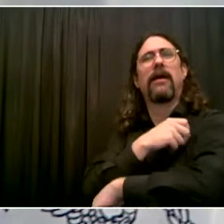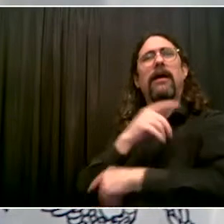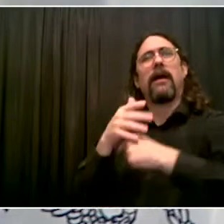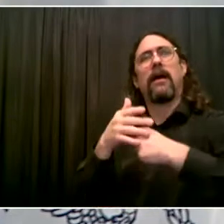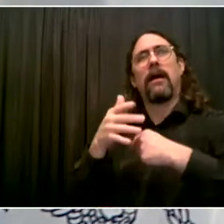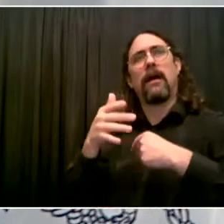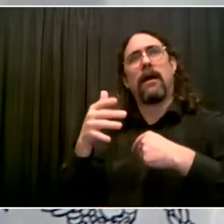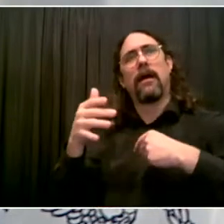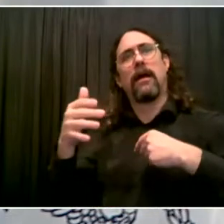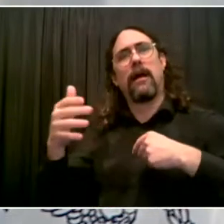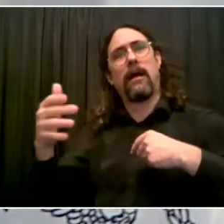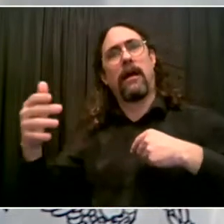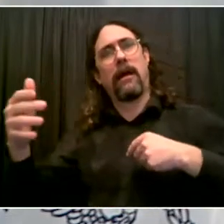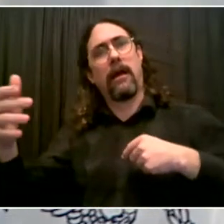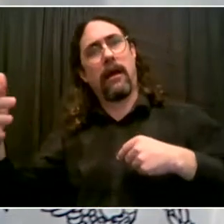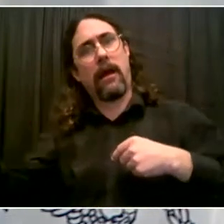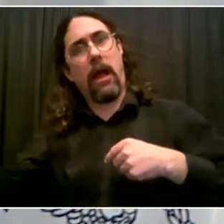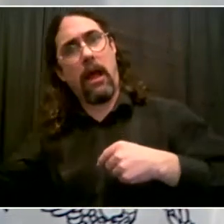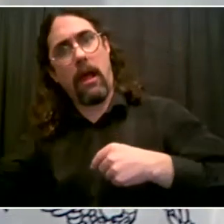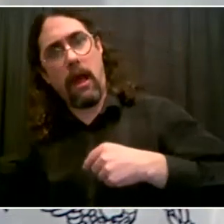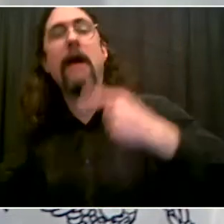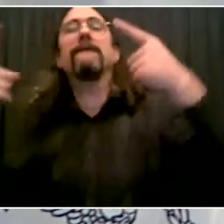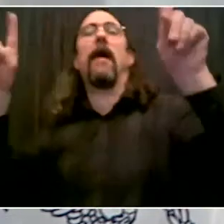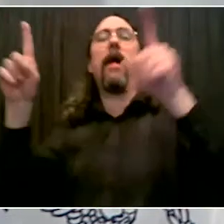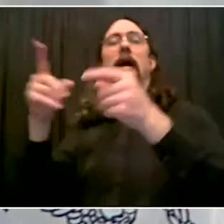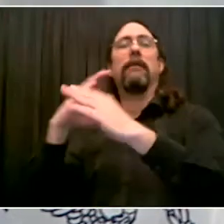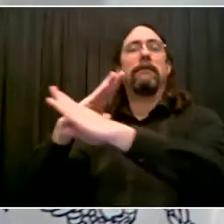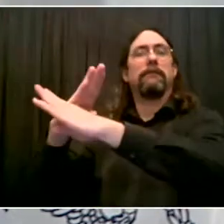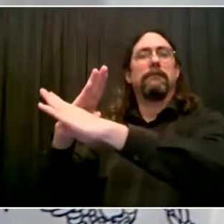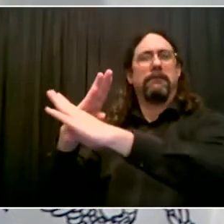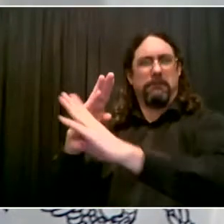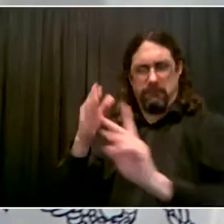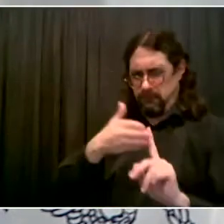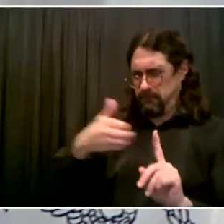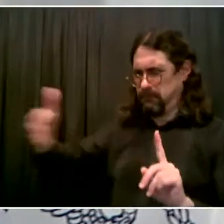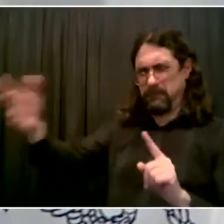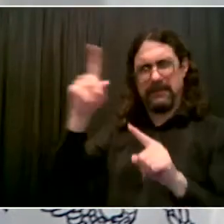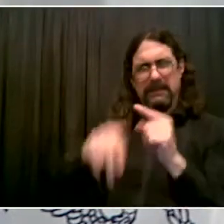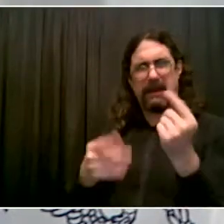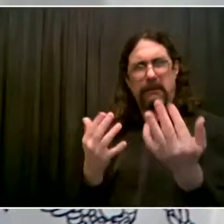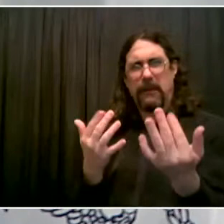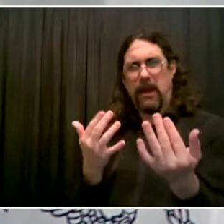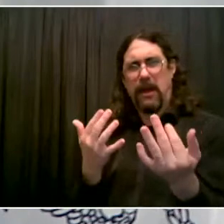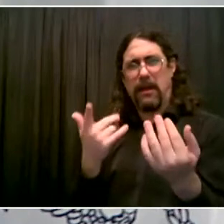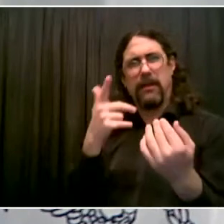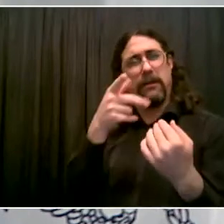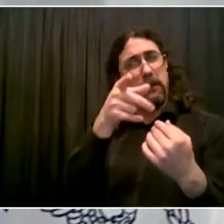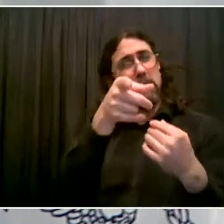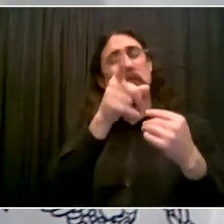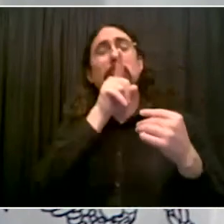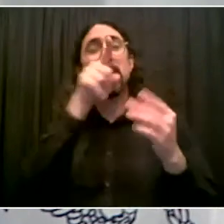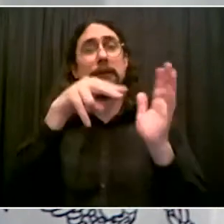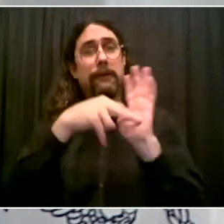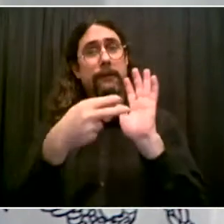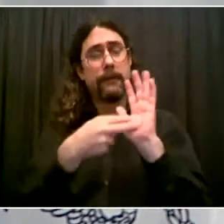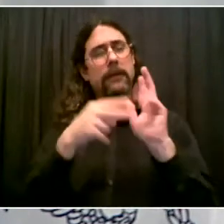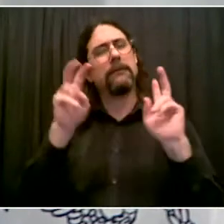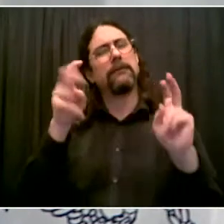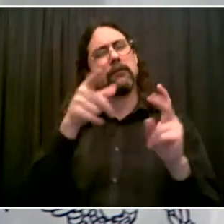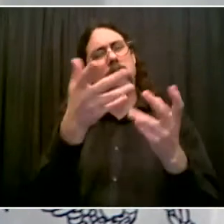SERVVG INOON THE JURY RIGHT NOW BE HAVING BEEN VACCINATED? THIS IS ABOUT MAKING IT CLEAR THAT WE CAN HAVE